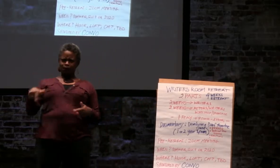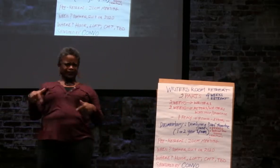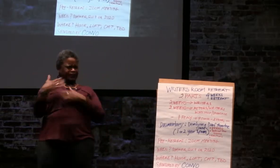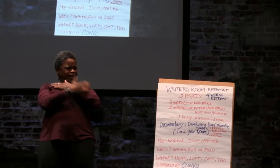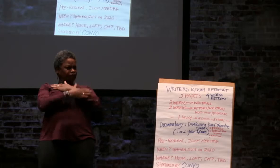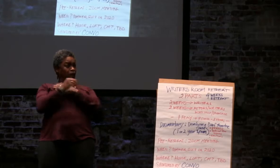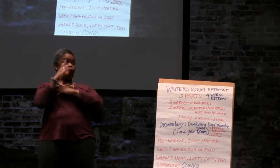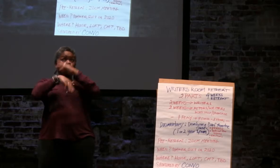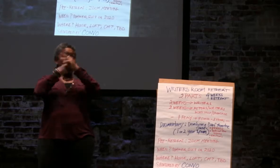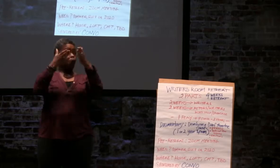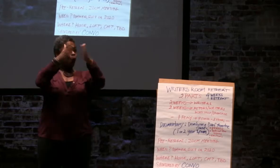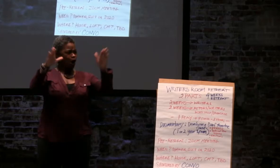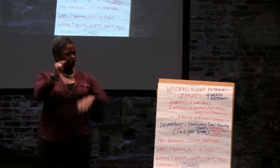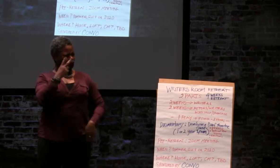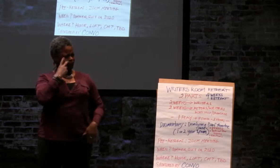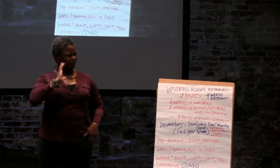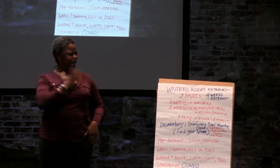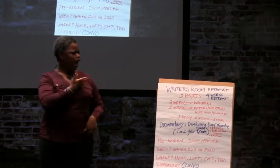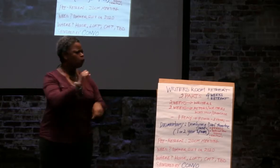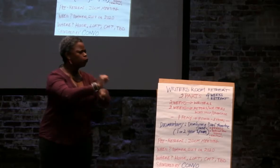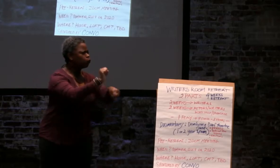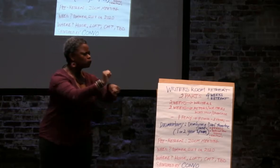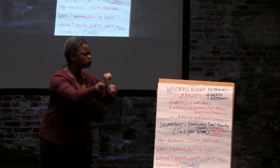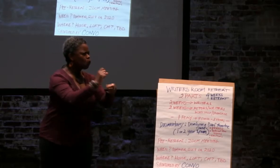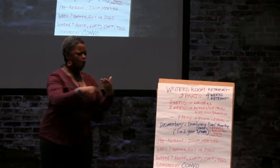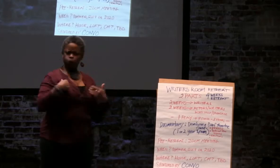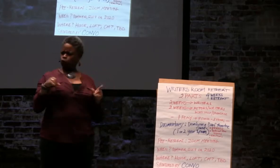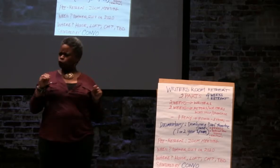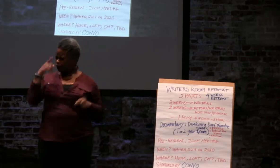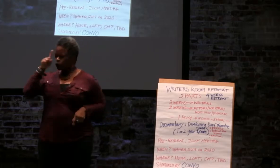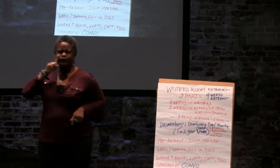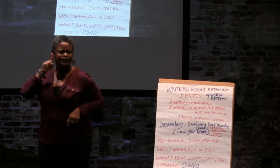The reason for documenting this is we want the world to see